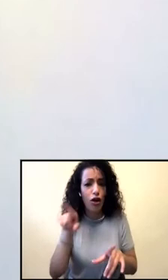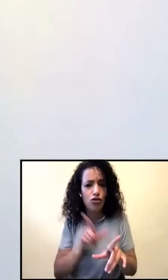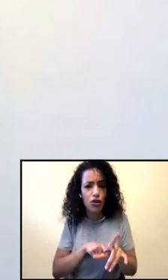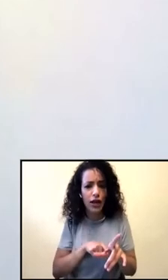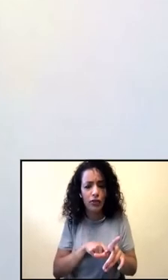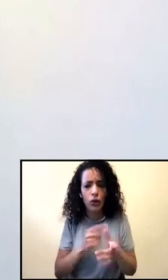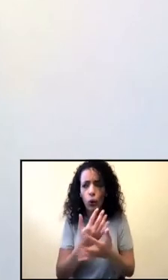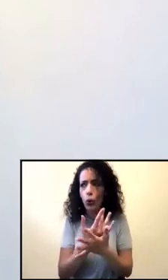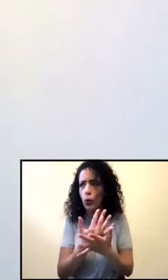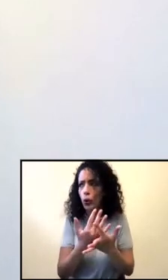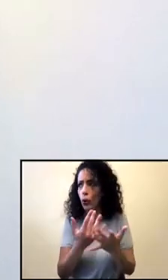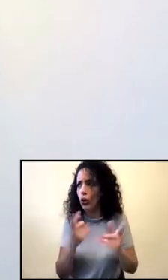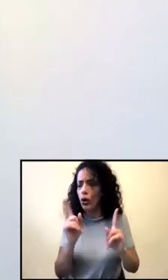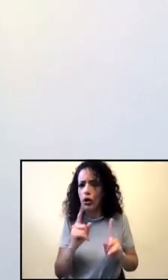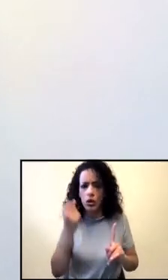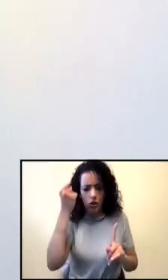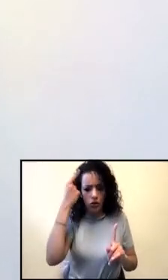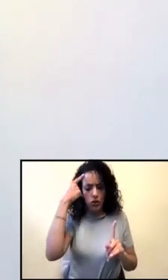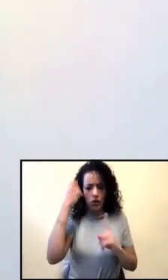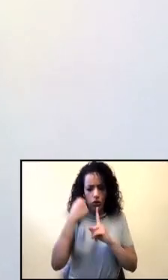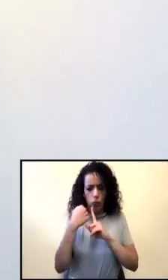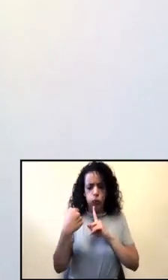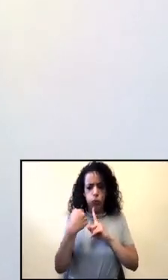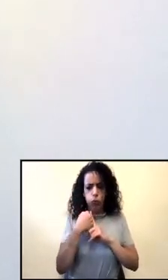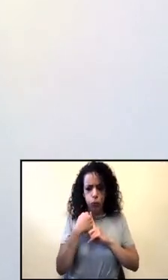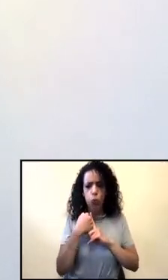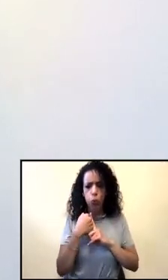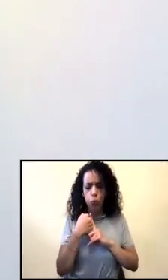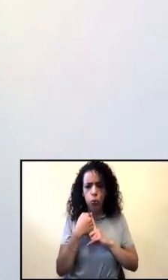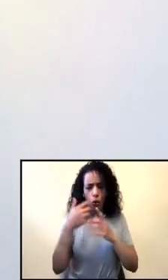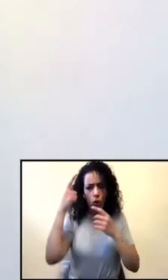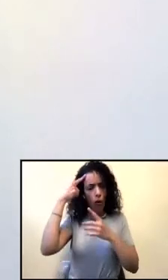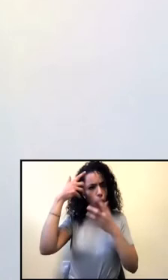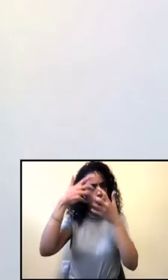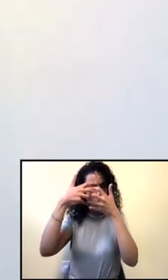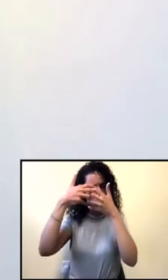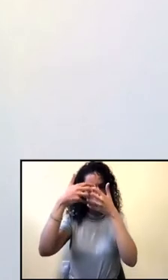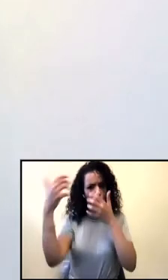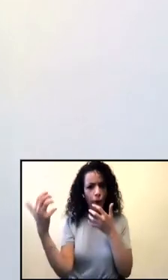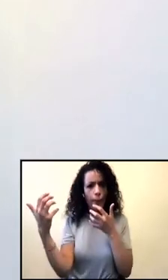there was that realization and a real dissonance of knowing that the heartbreak and the terror